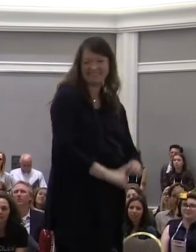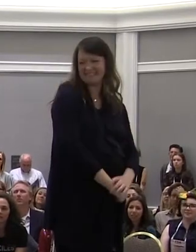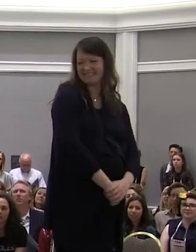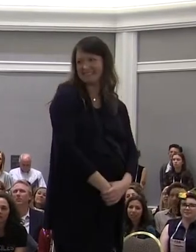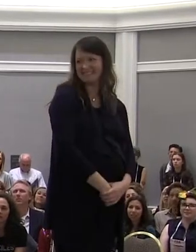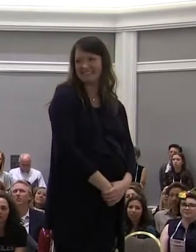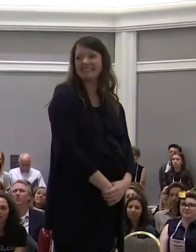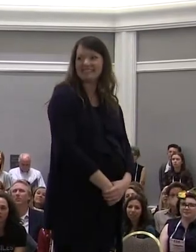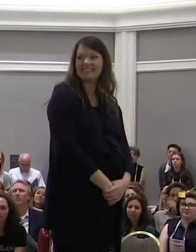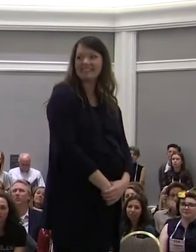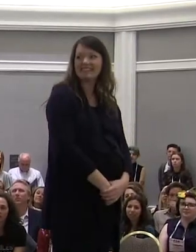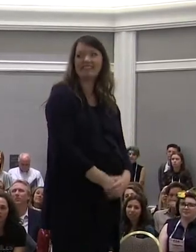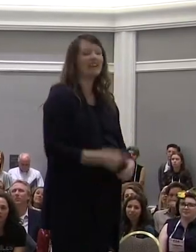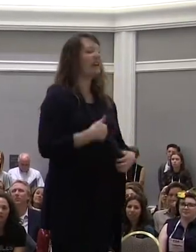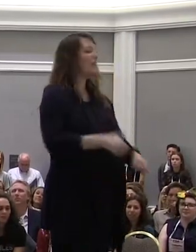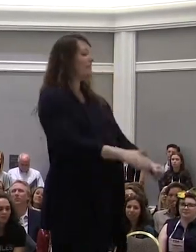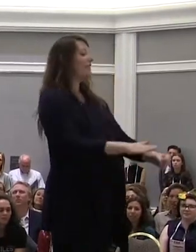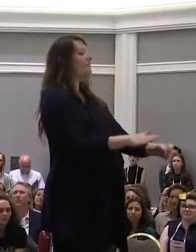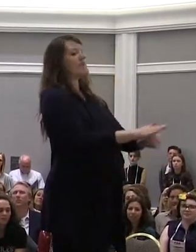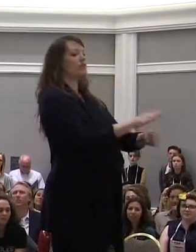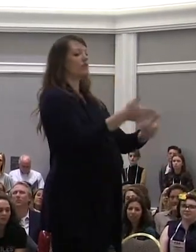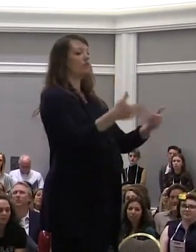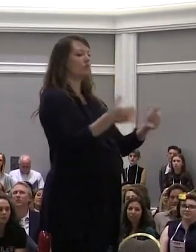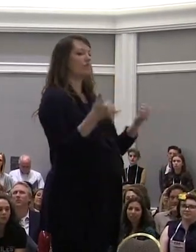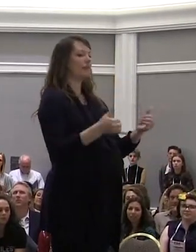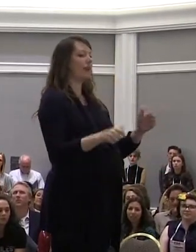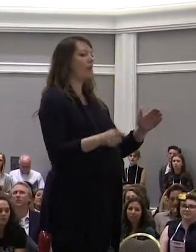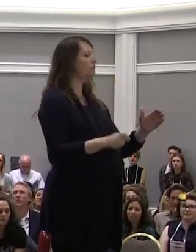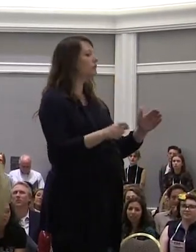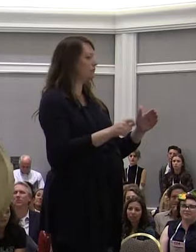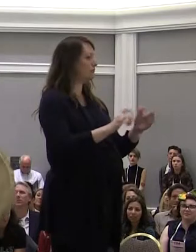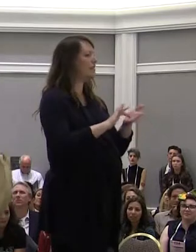I'm going to fill the room with a little drum medicine before our blessing.